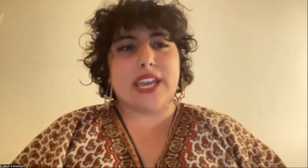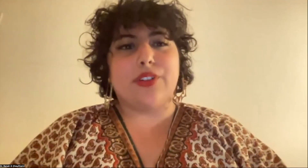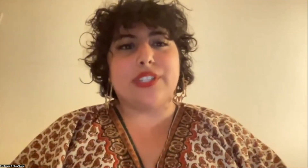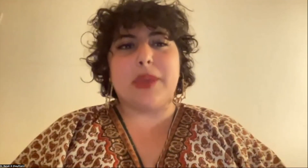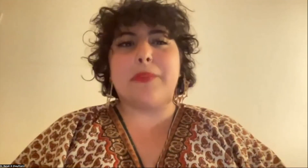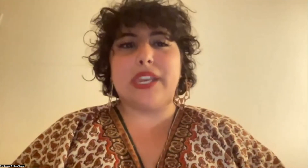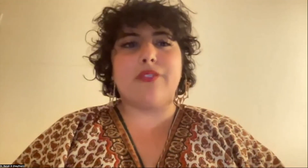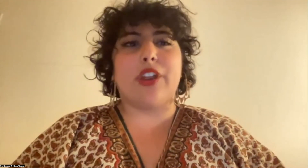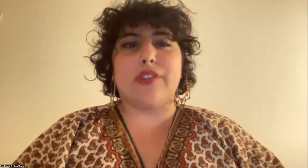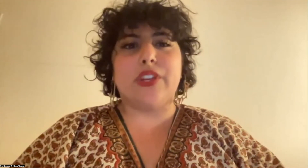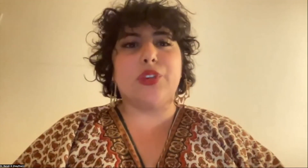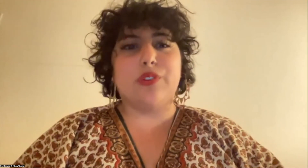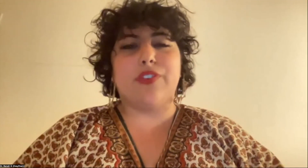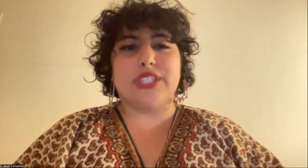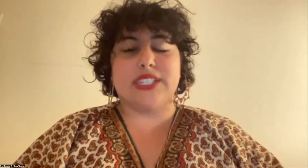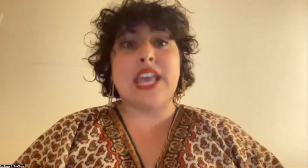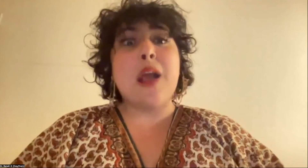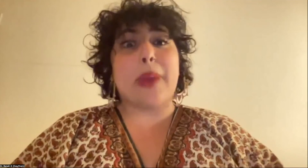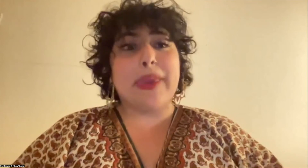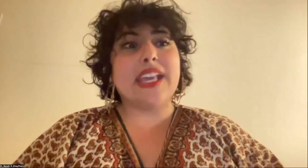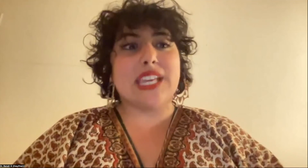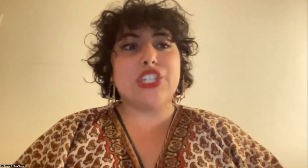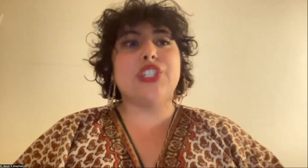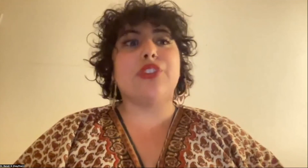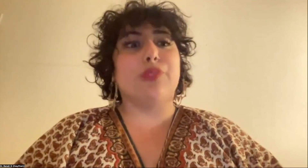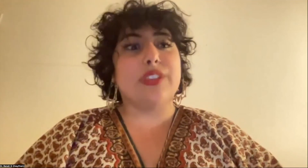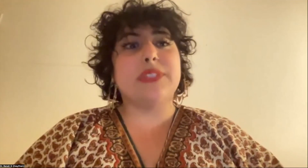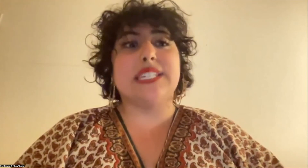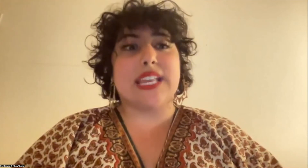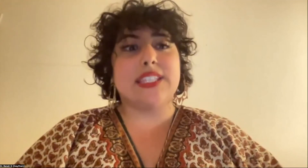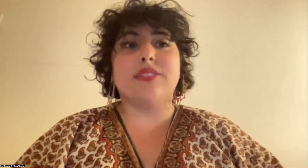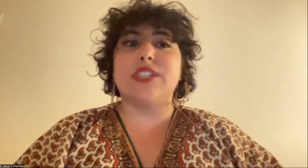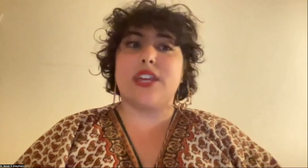cycles and make meanings of our infinite universes by paying attention to the rhythms & dances of the